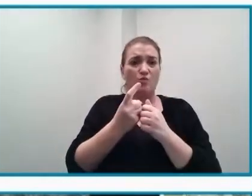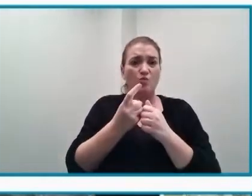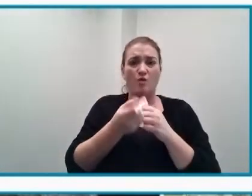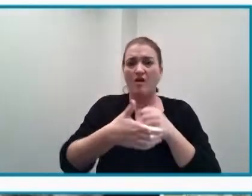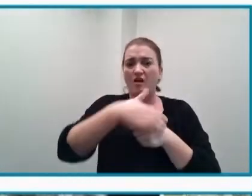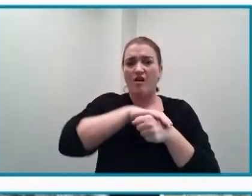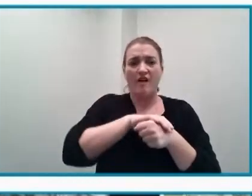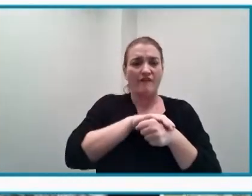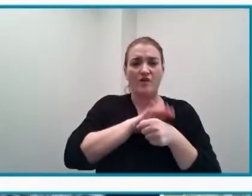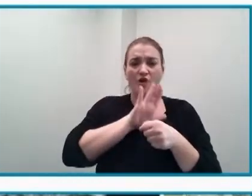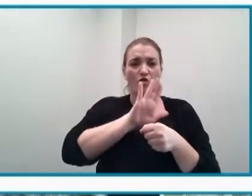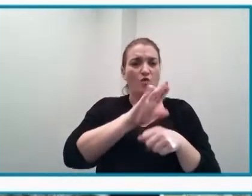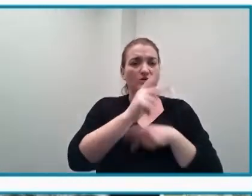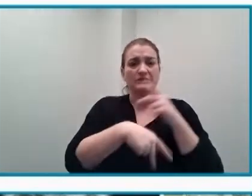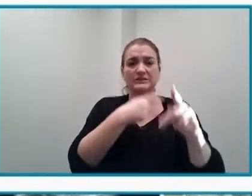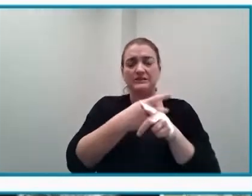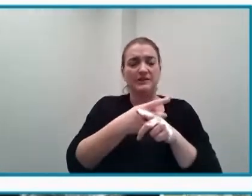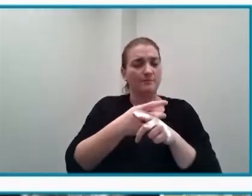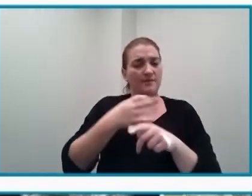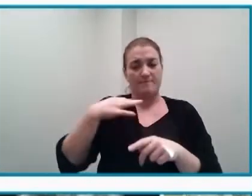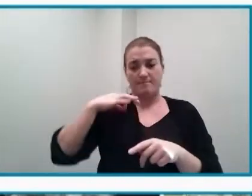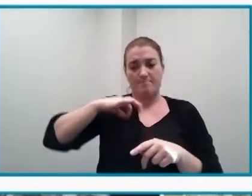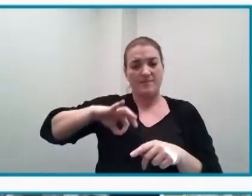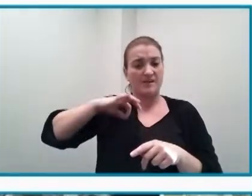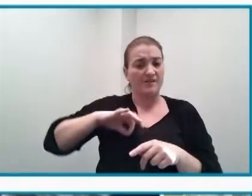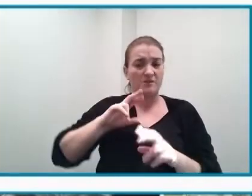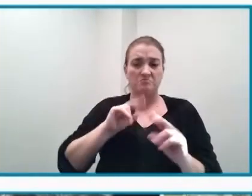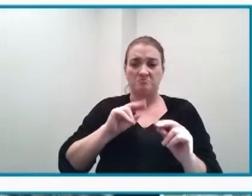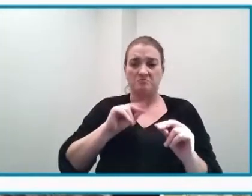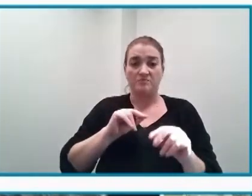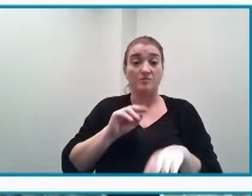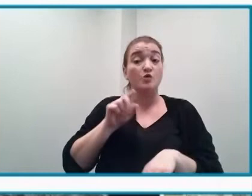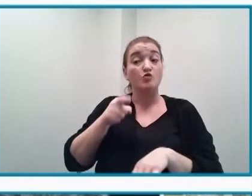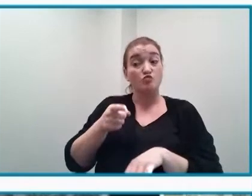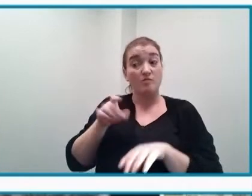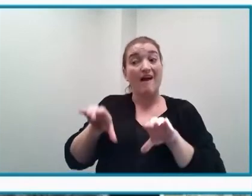you're an active duty, your wife or your spouse, that's it, and your kids.